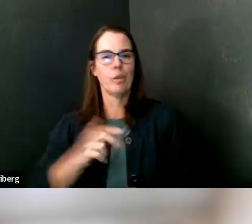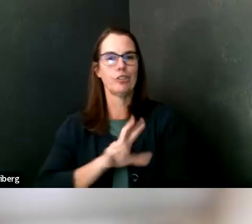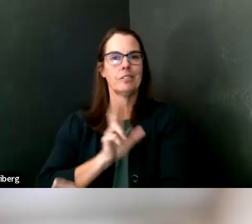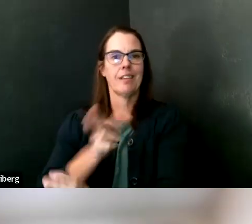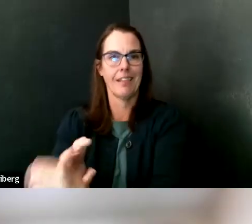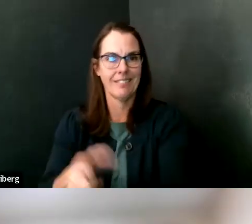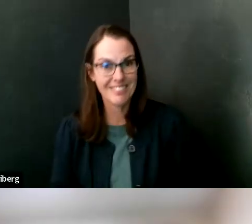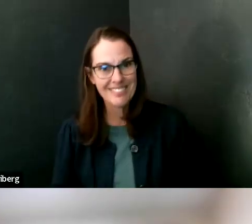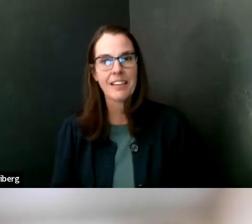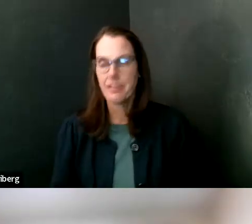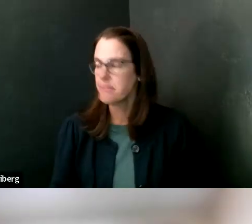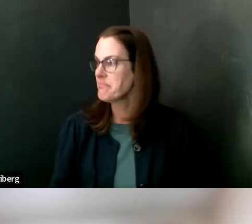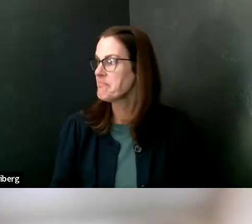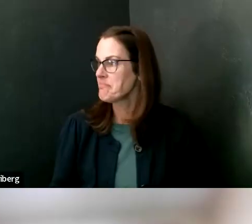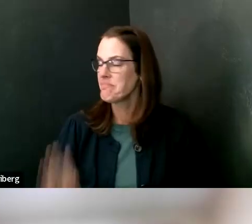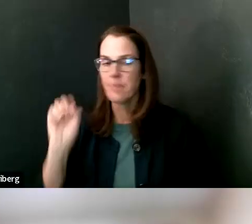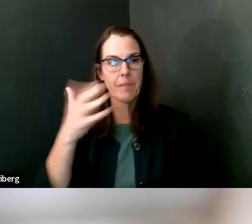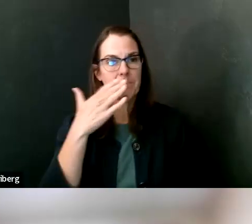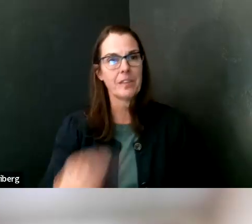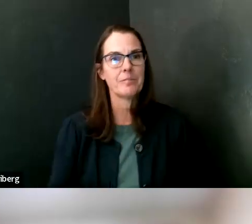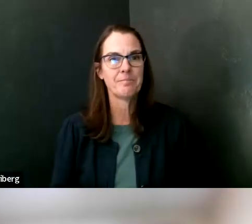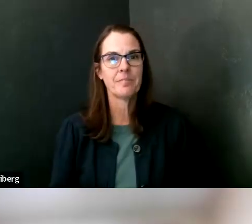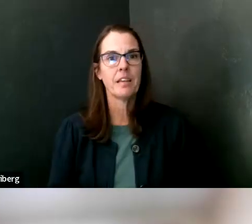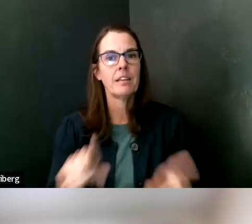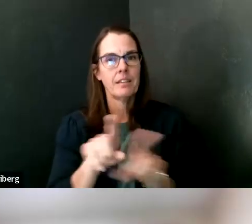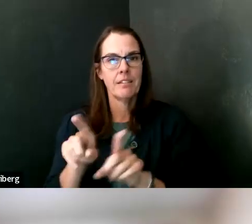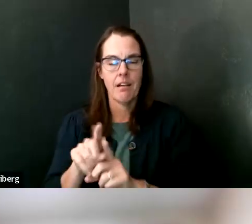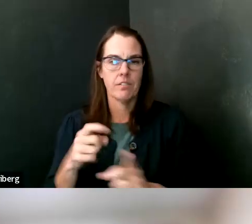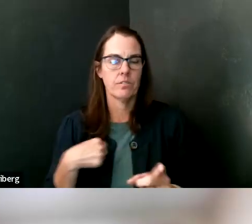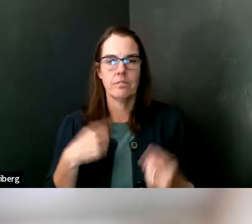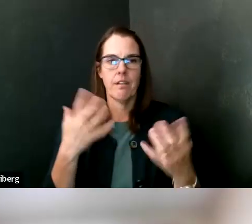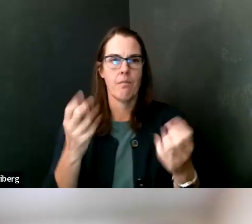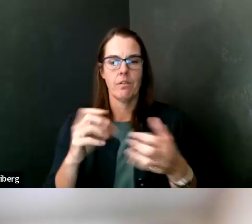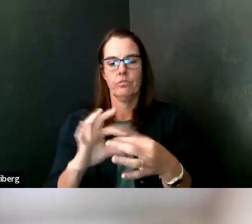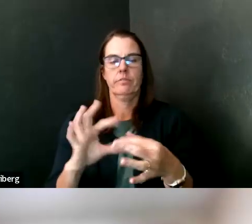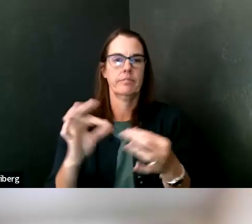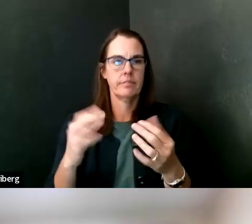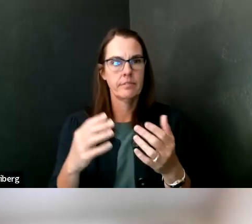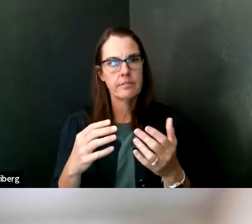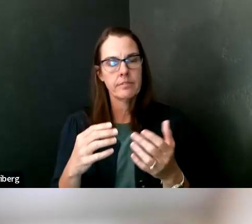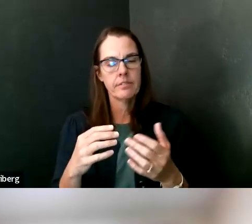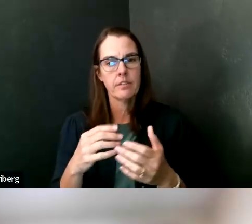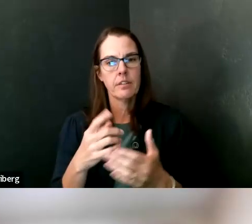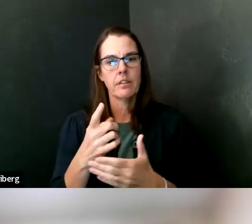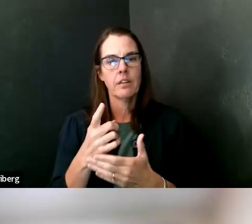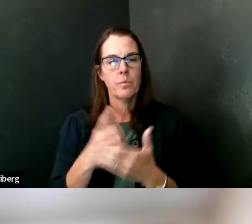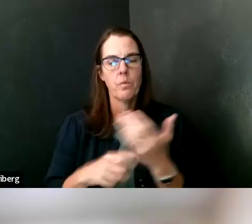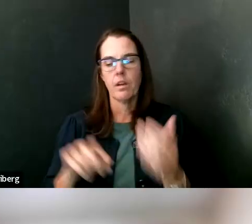Okay. Yeah. And I see um I also just want to echo what Lauren Sand said earlier and she just popped